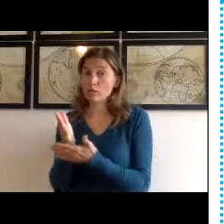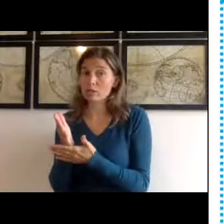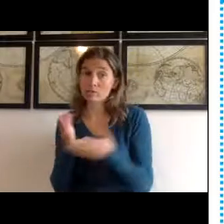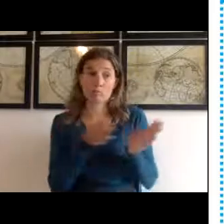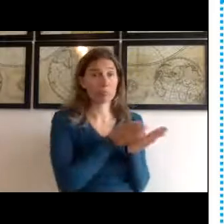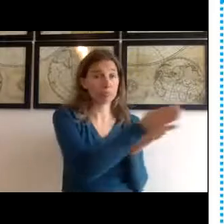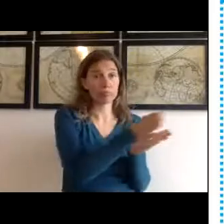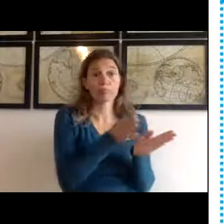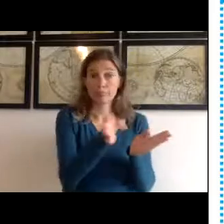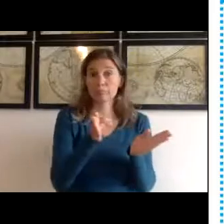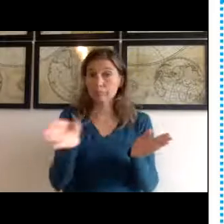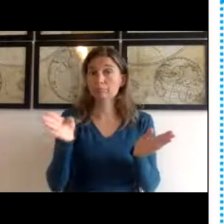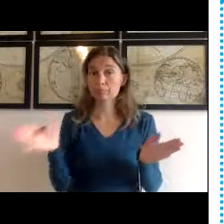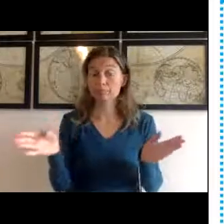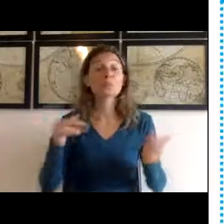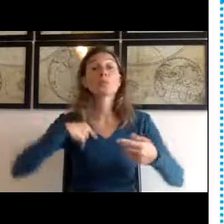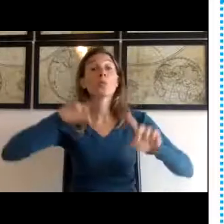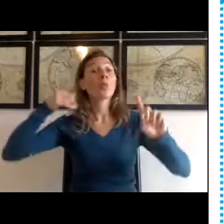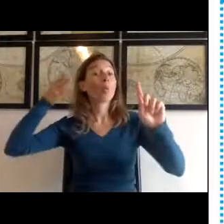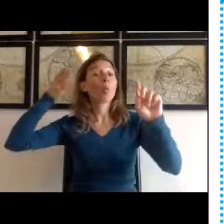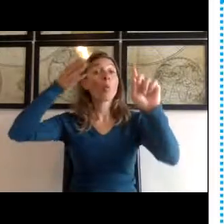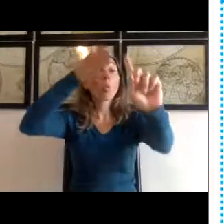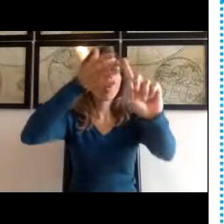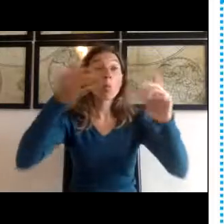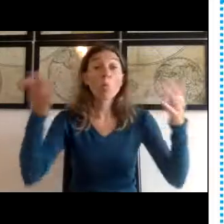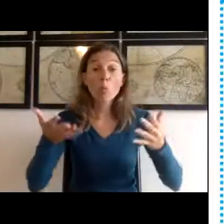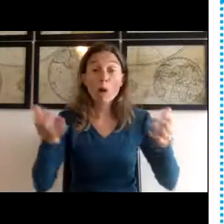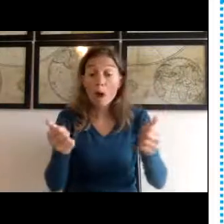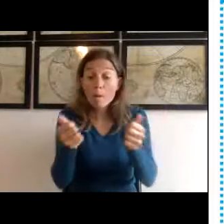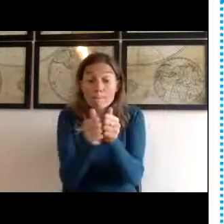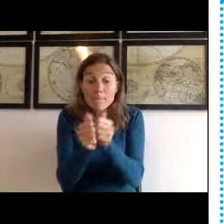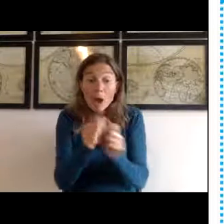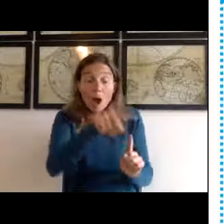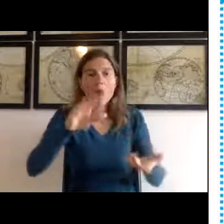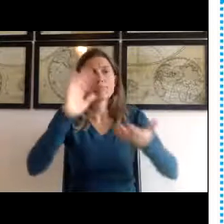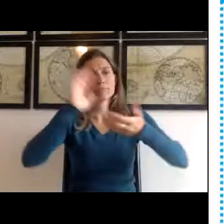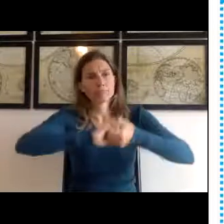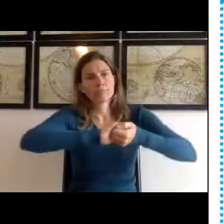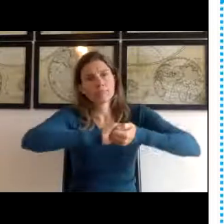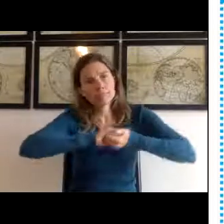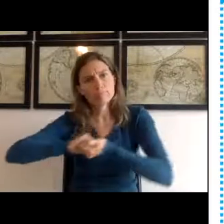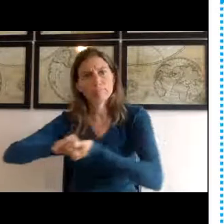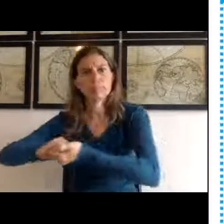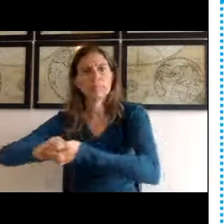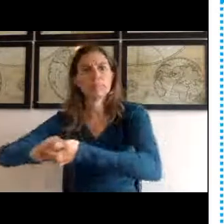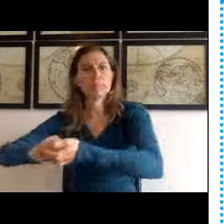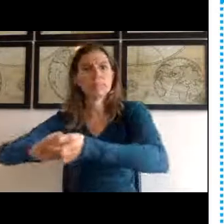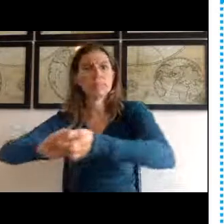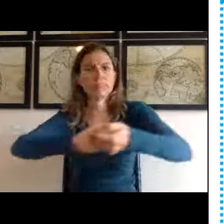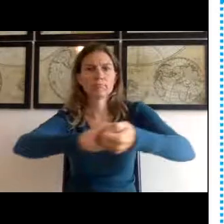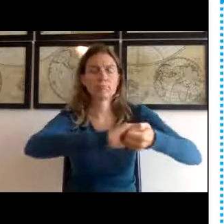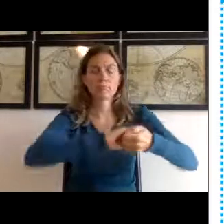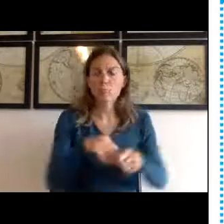Our mission therefore is to work with our partner organisations, to help improve the lives of local people